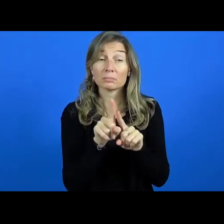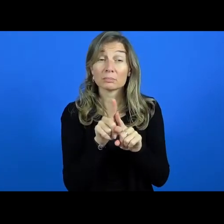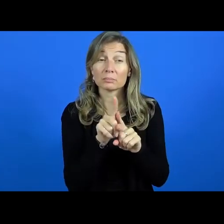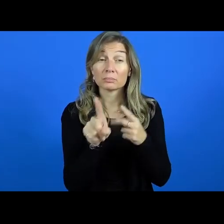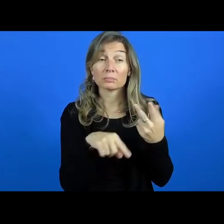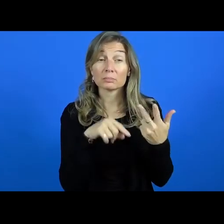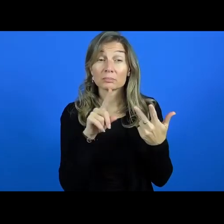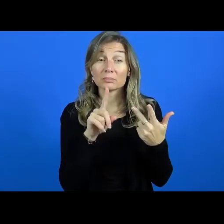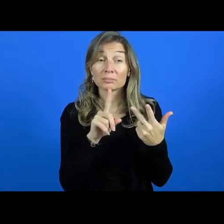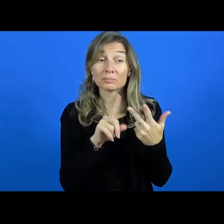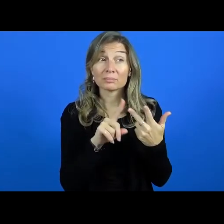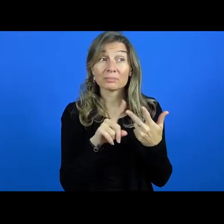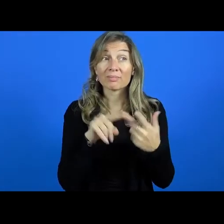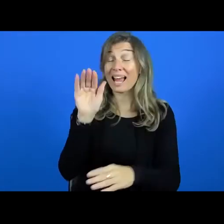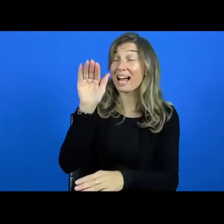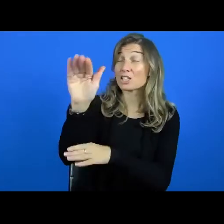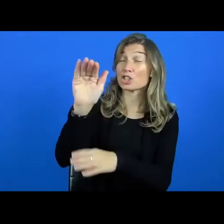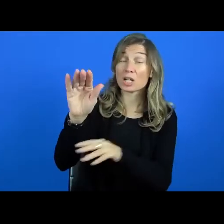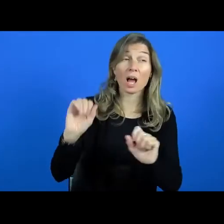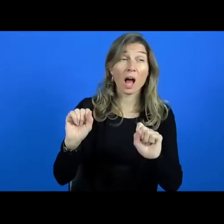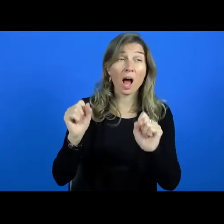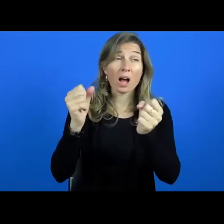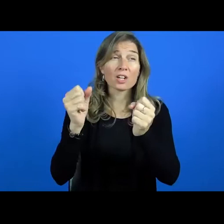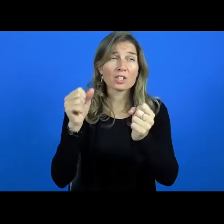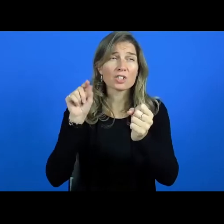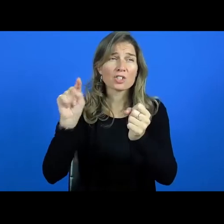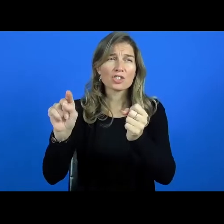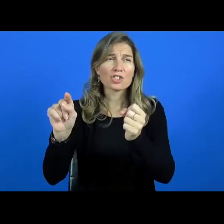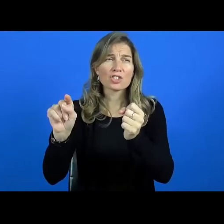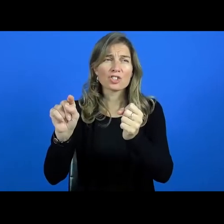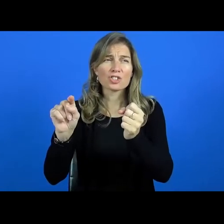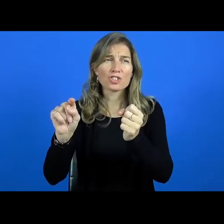of European External Action Services, actions or lack of action, of course.